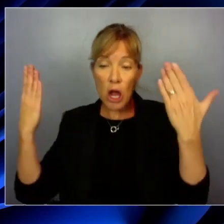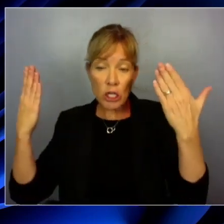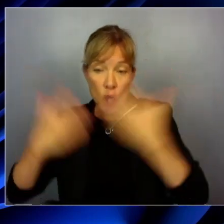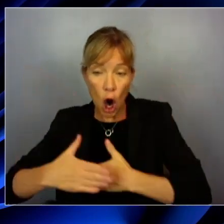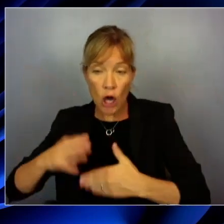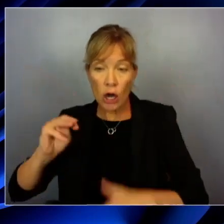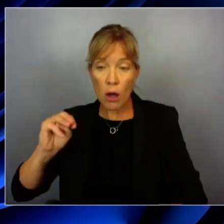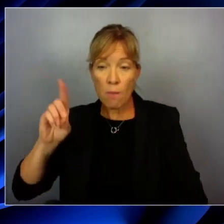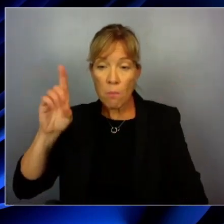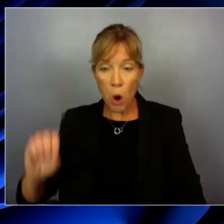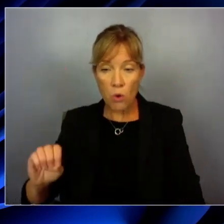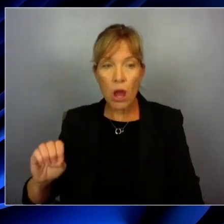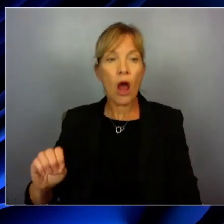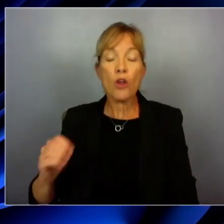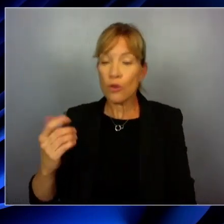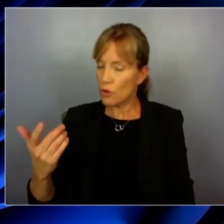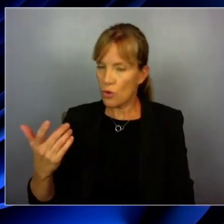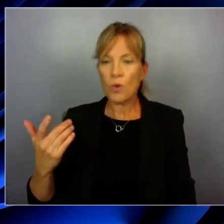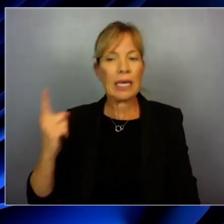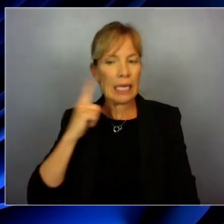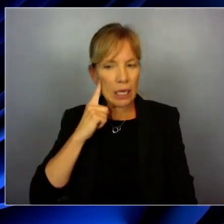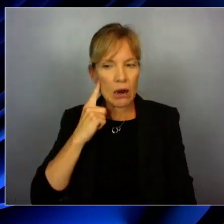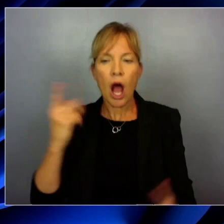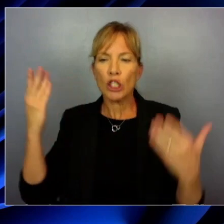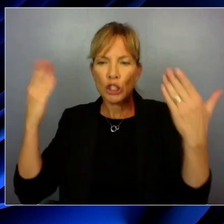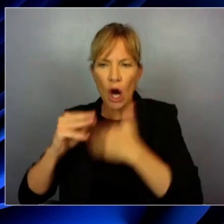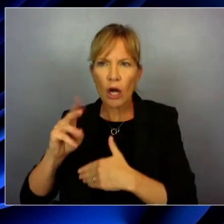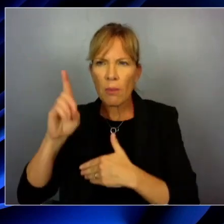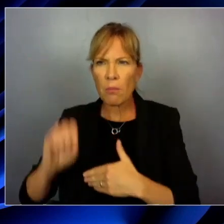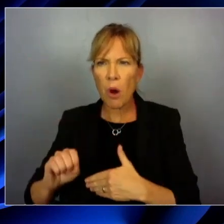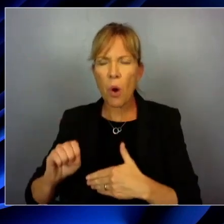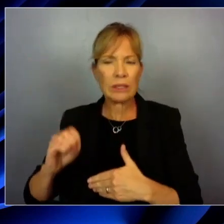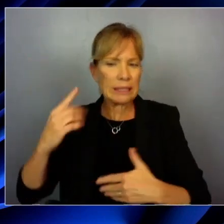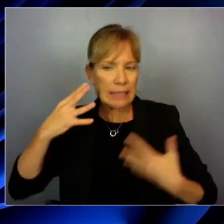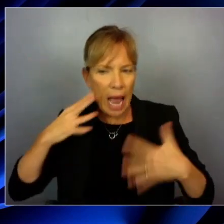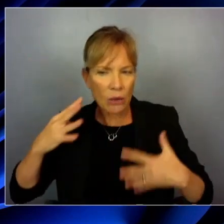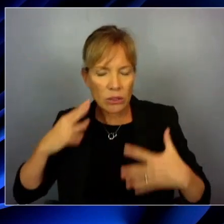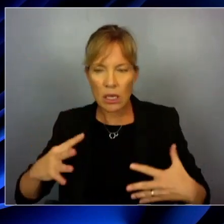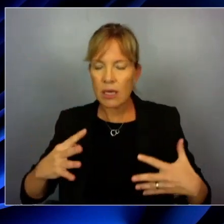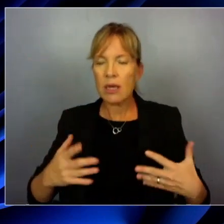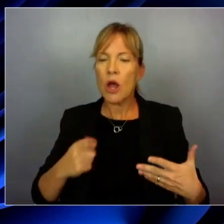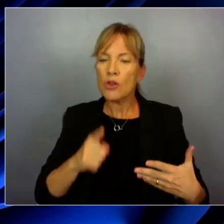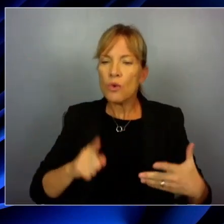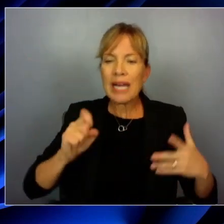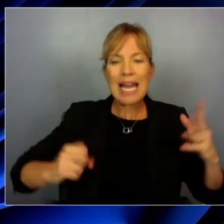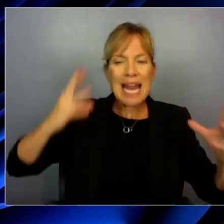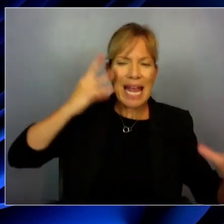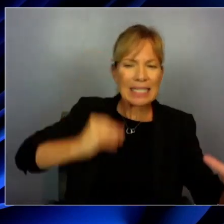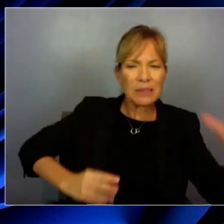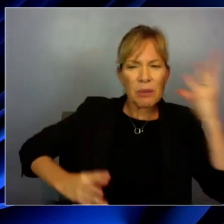you hear the dark mode set of sounds you get to experience it, even if you can't see the screen